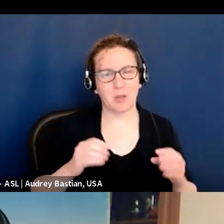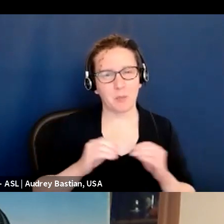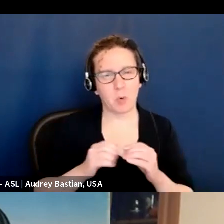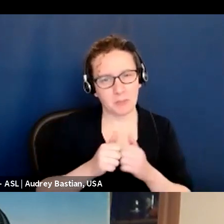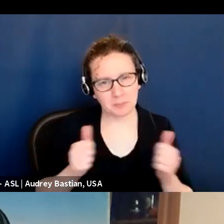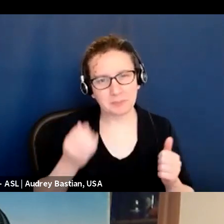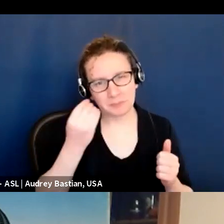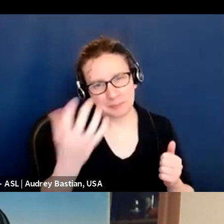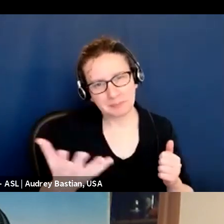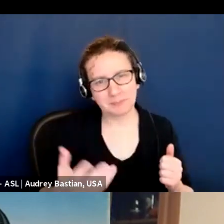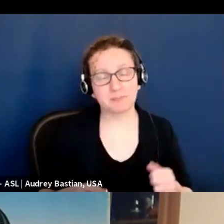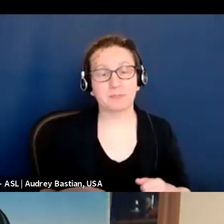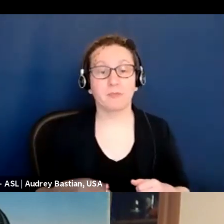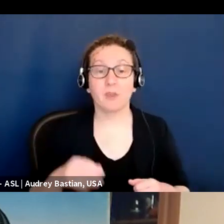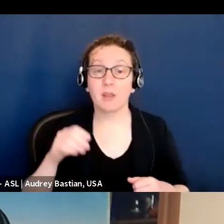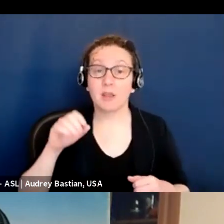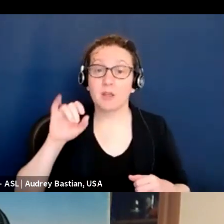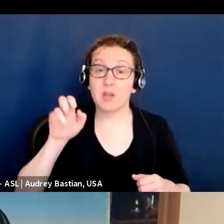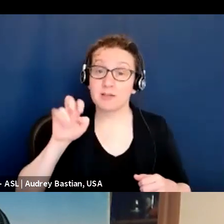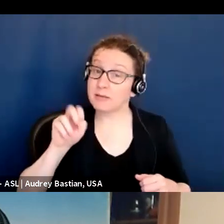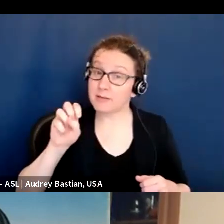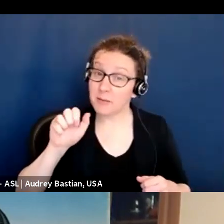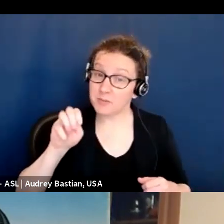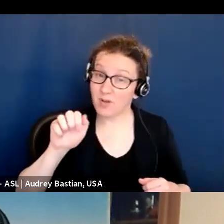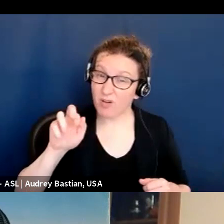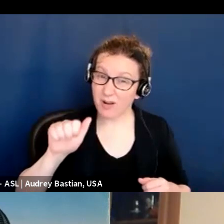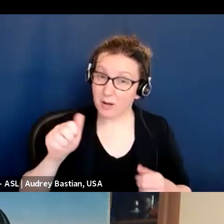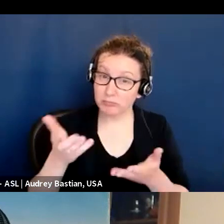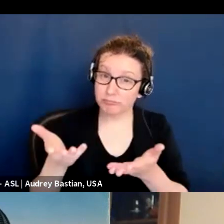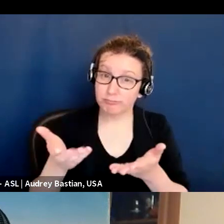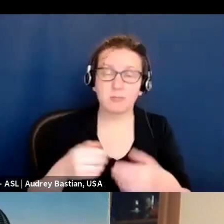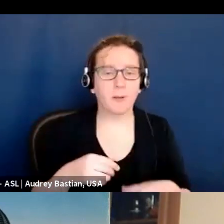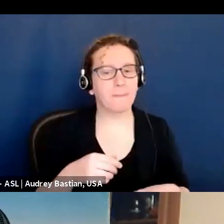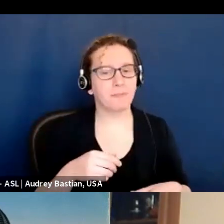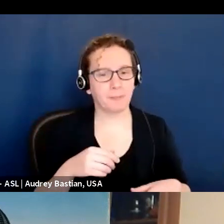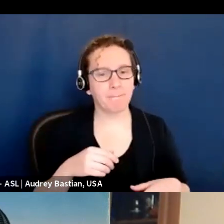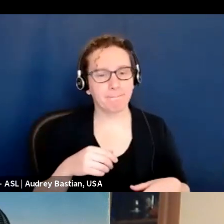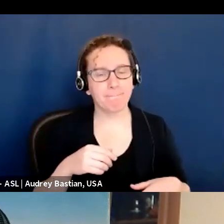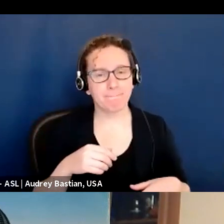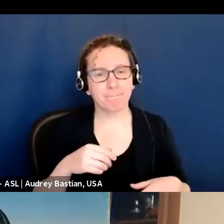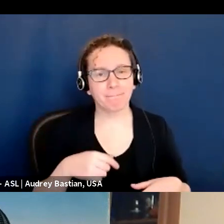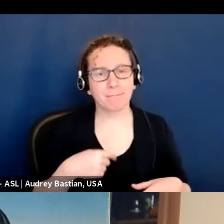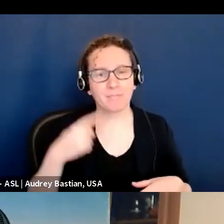what do you think about this question? >> SAMSARA COUNTS: So I think the CBYX